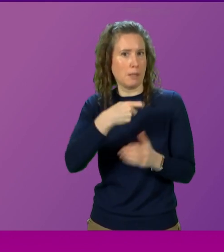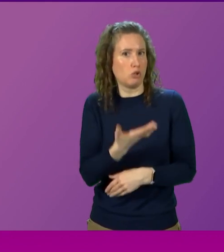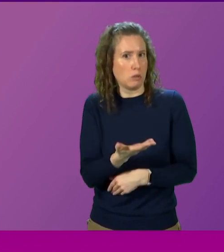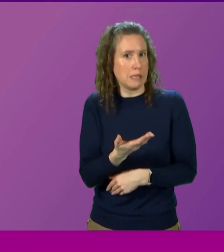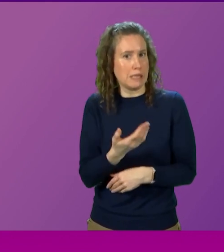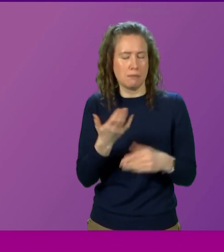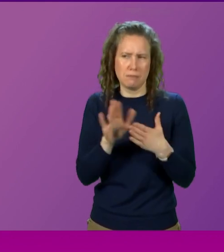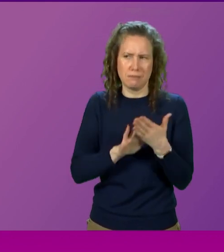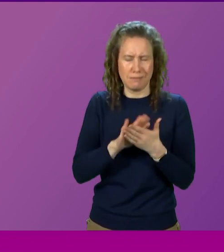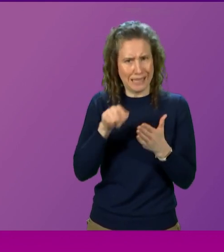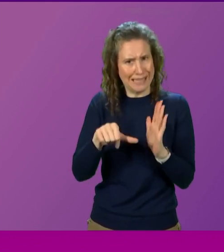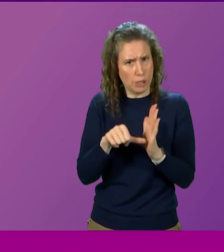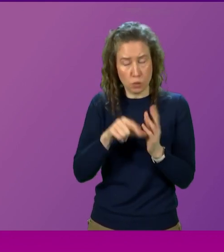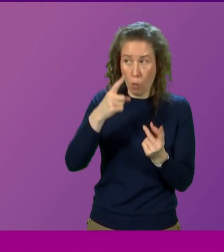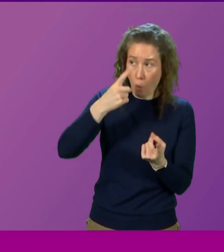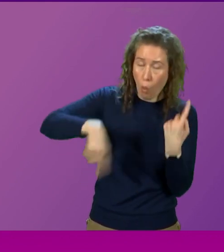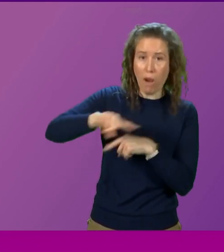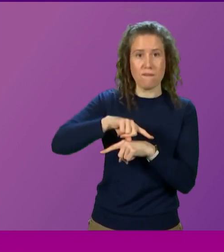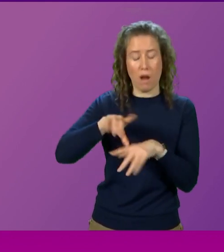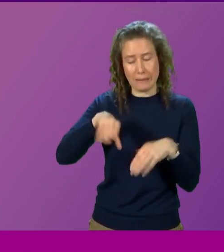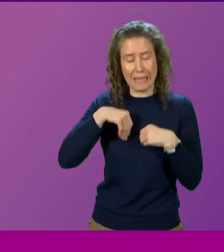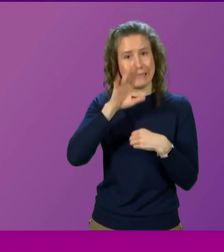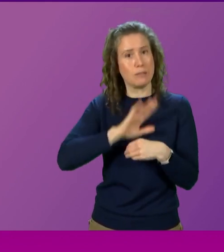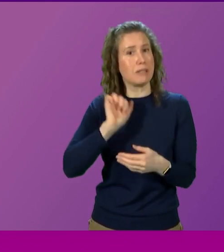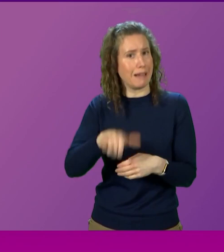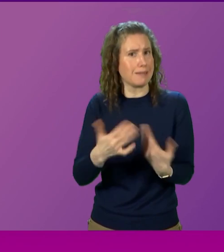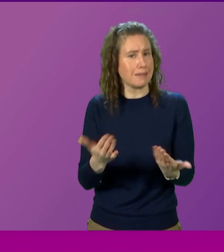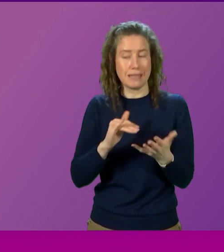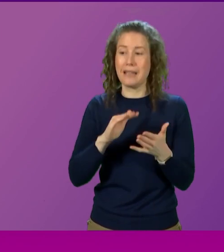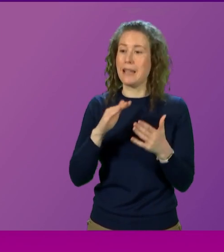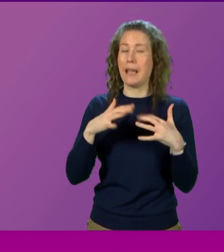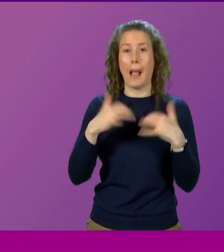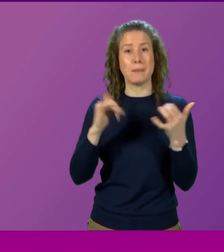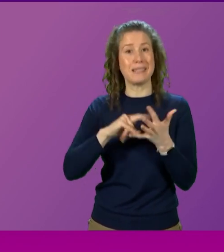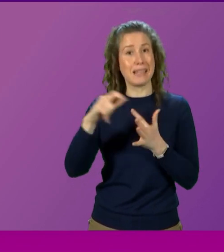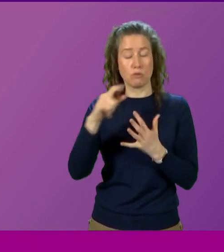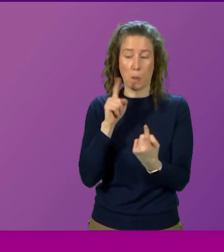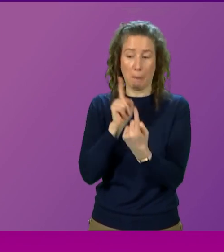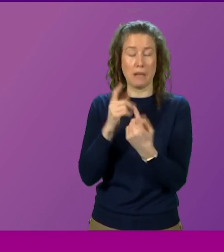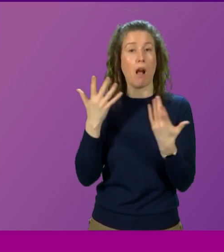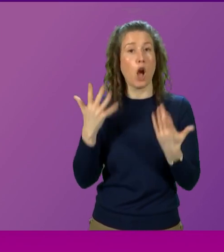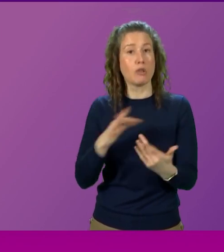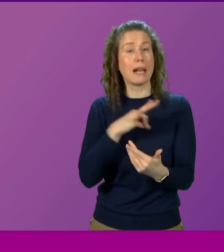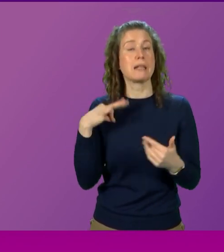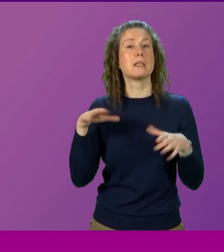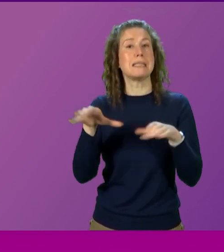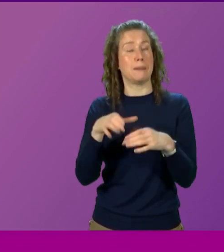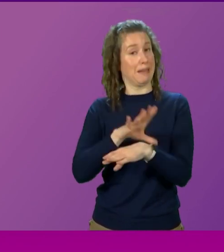These are issues that we all take seriously; indeed, the cabinet secretary will meet the current clinical teams next week.